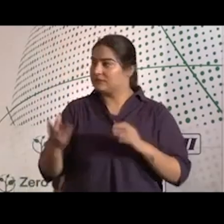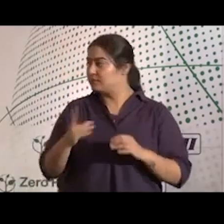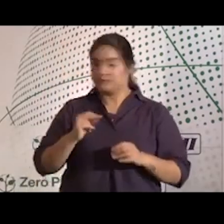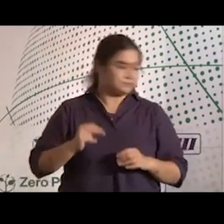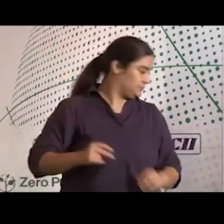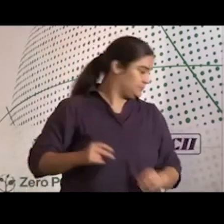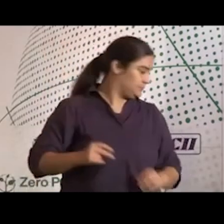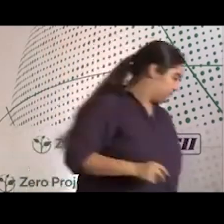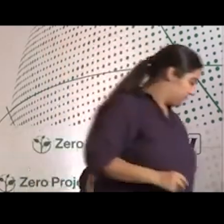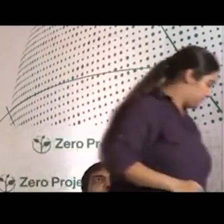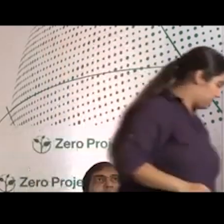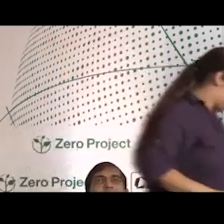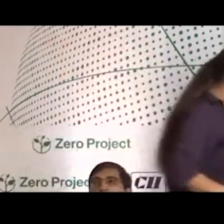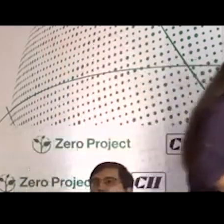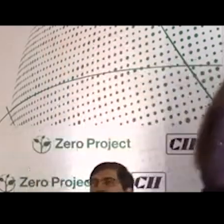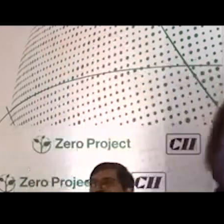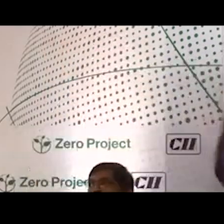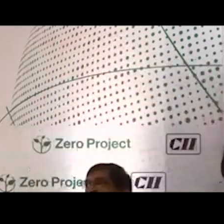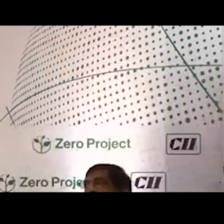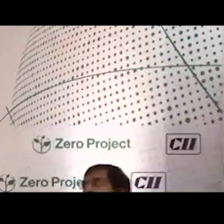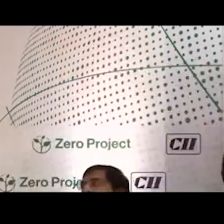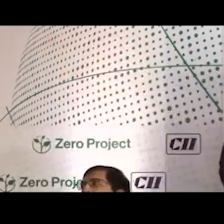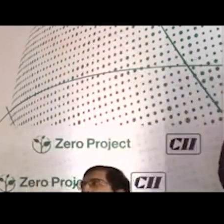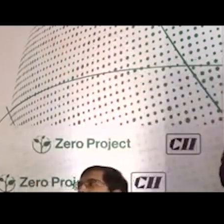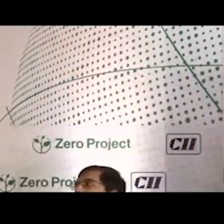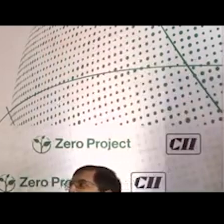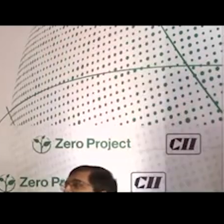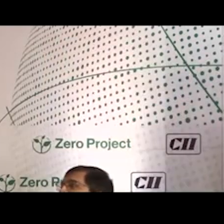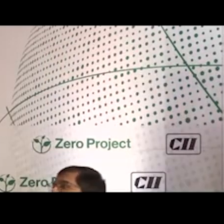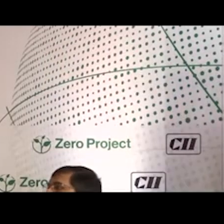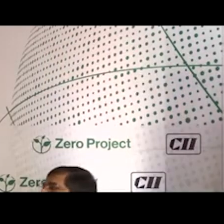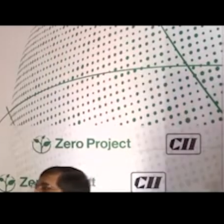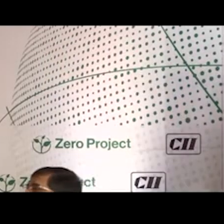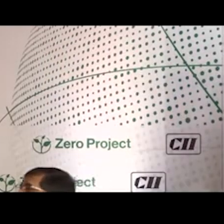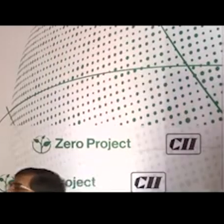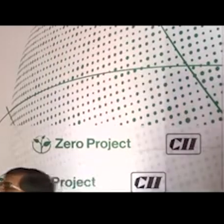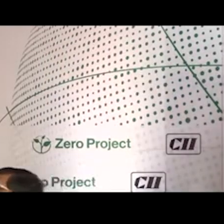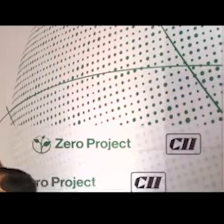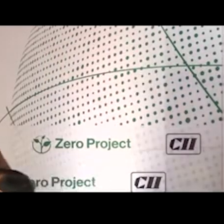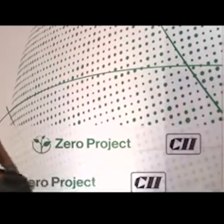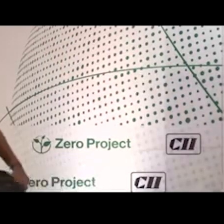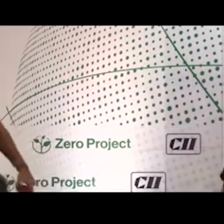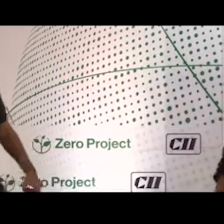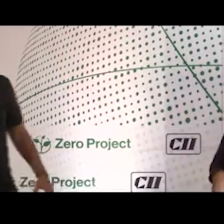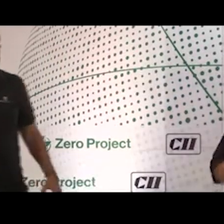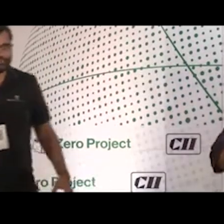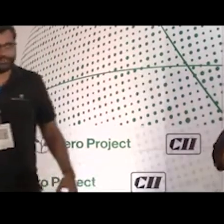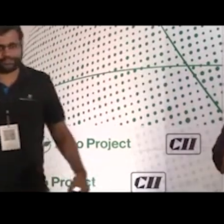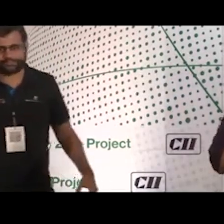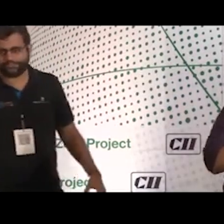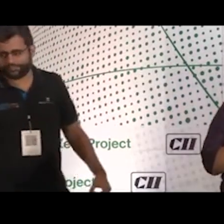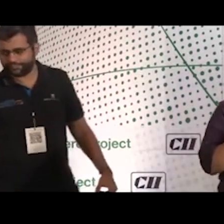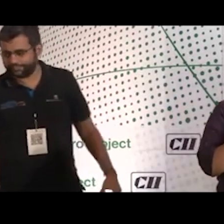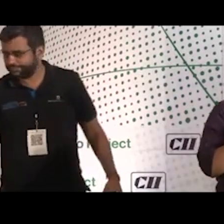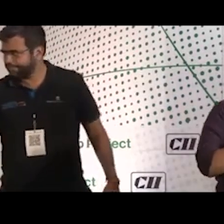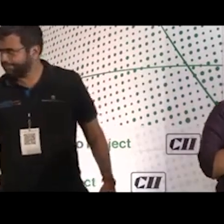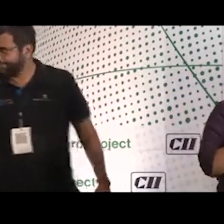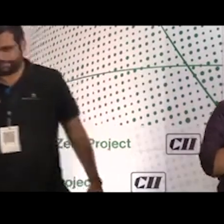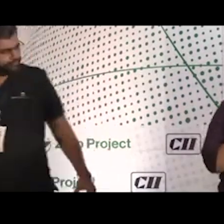So I would request Ms. and now go and then we you to please come up on the stage.